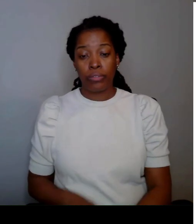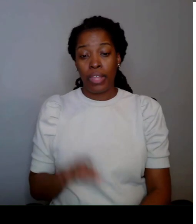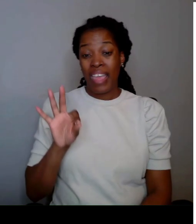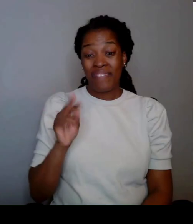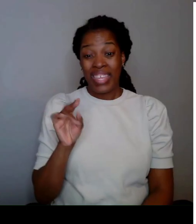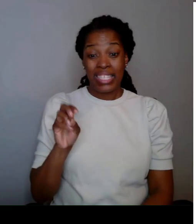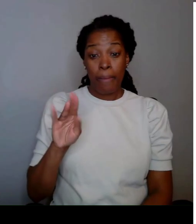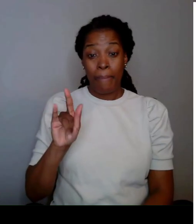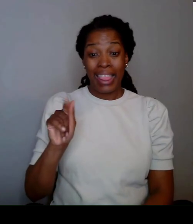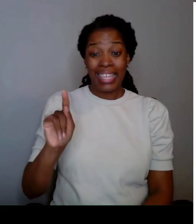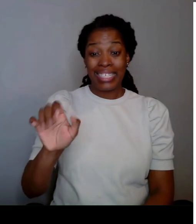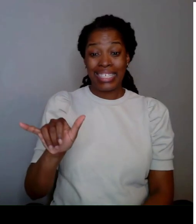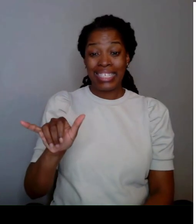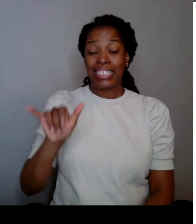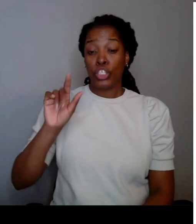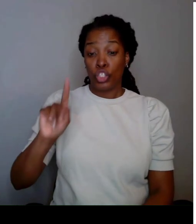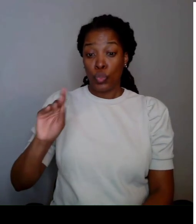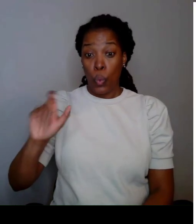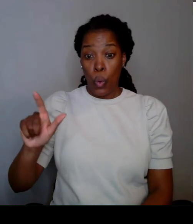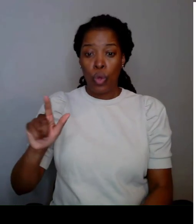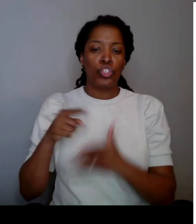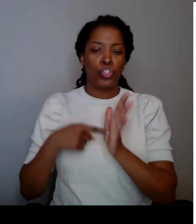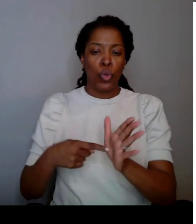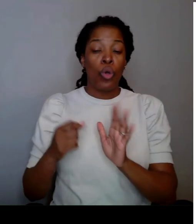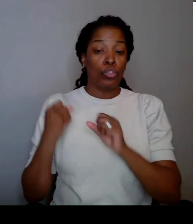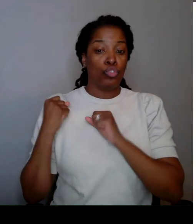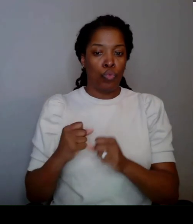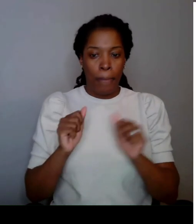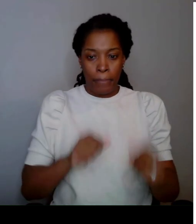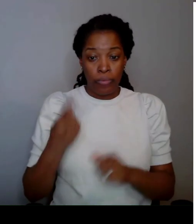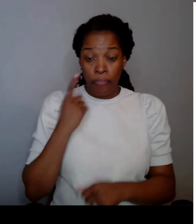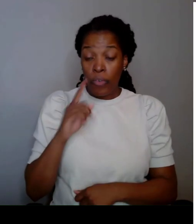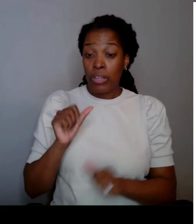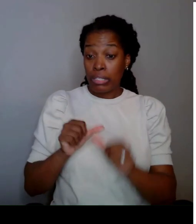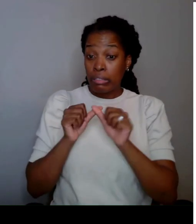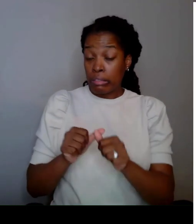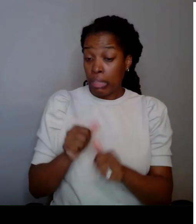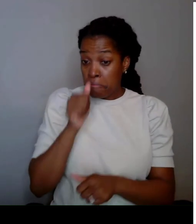IPE was updated to include help creating a formal business plan and marketing strategy.